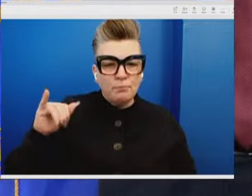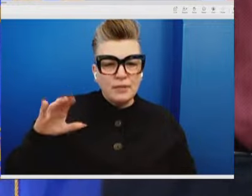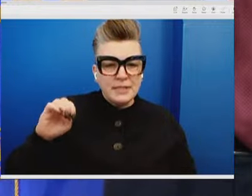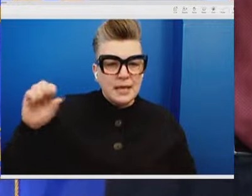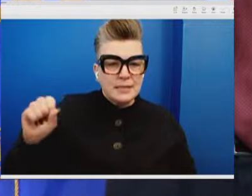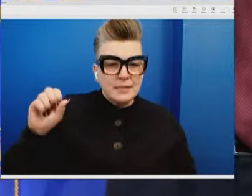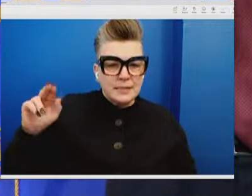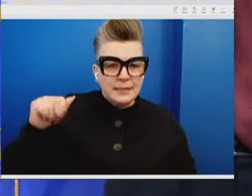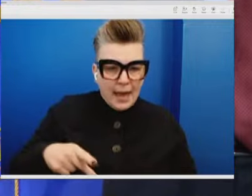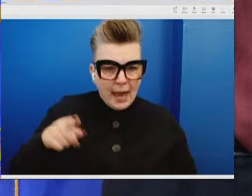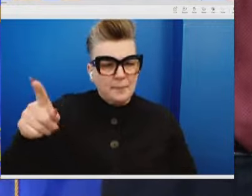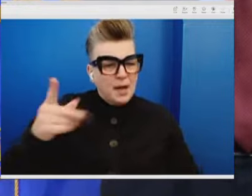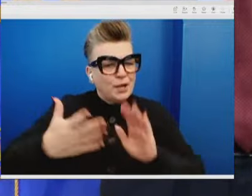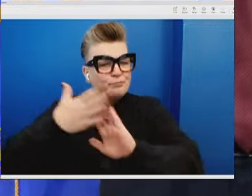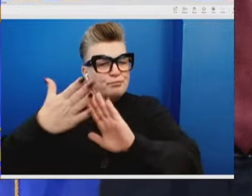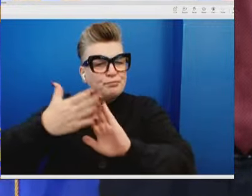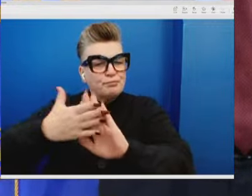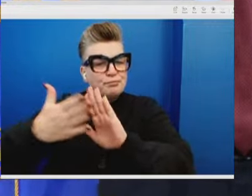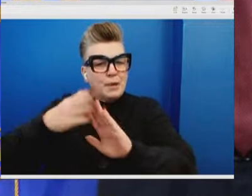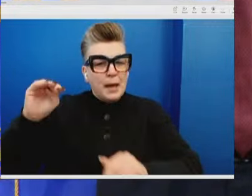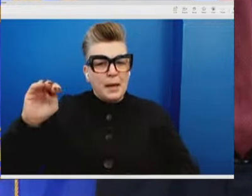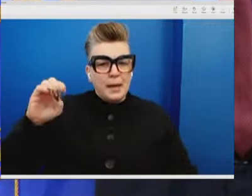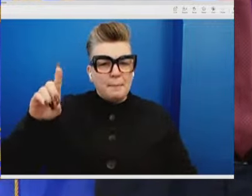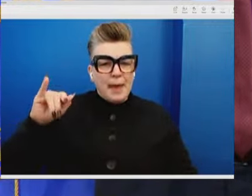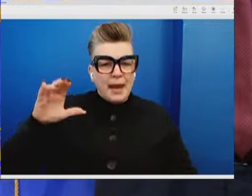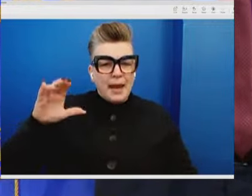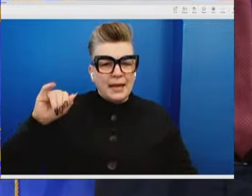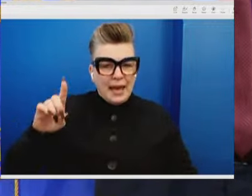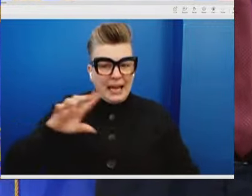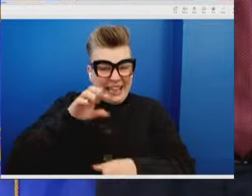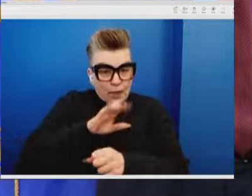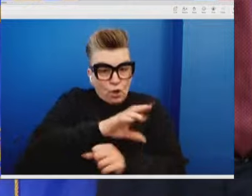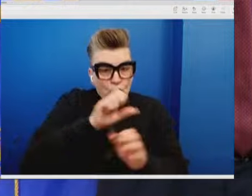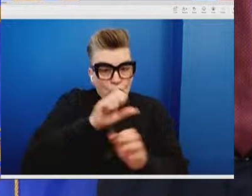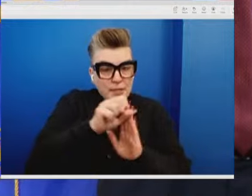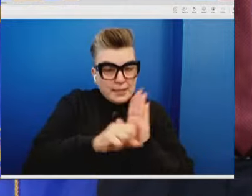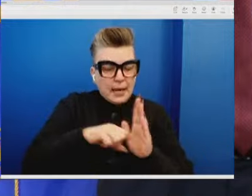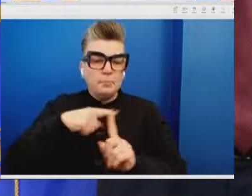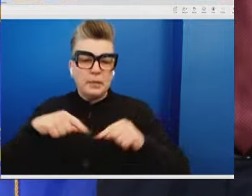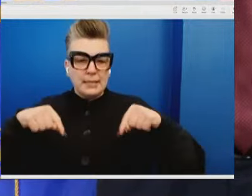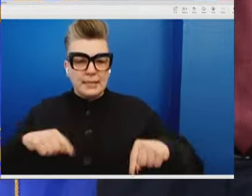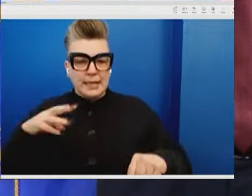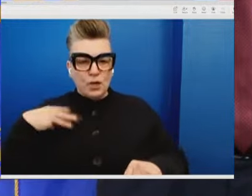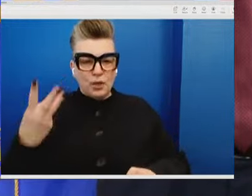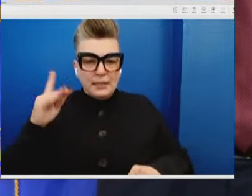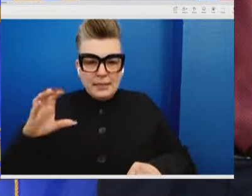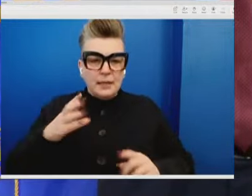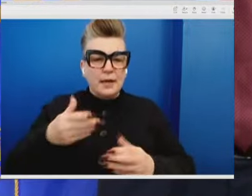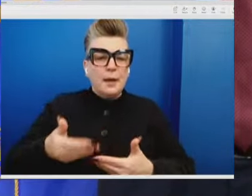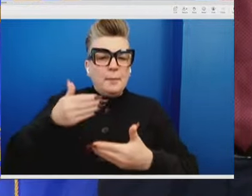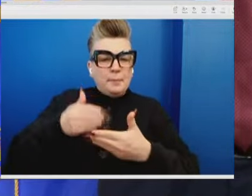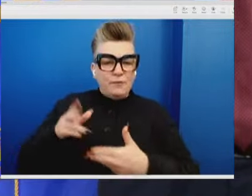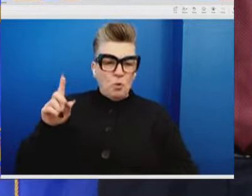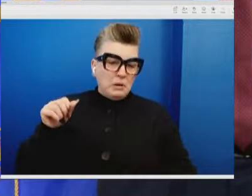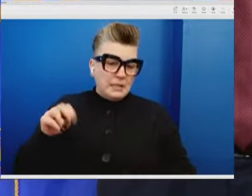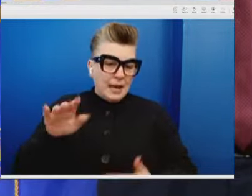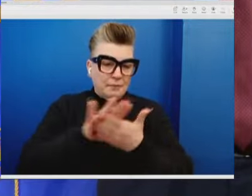running Medicaid in her state, but also here prior to Dan's coming in. Grant Thomas, who you'll hear